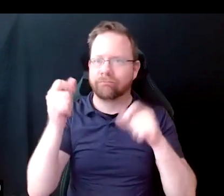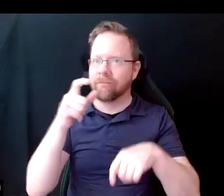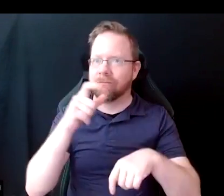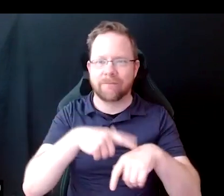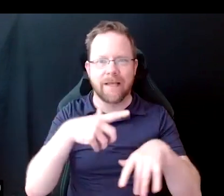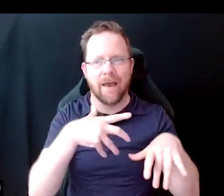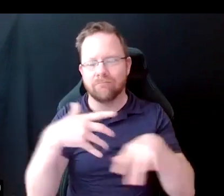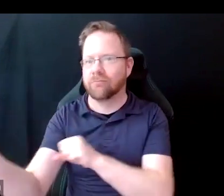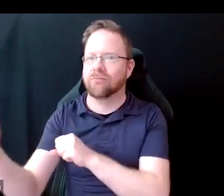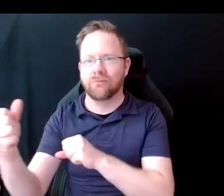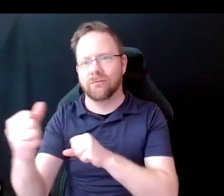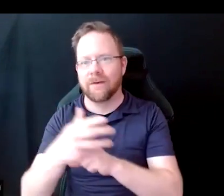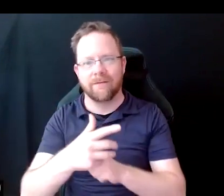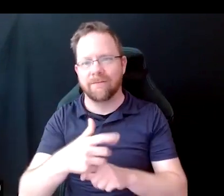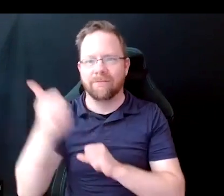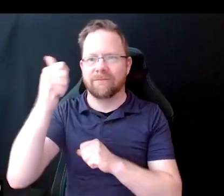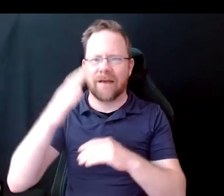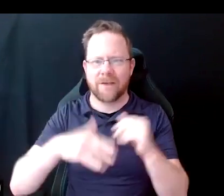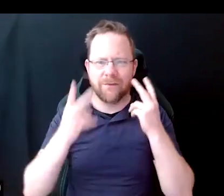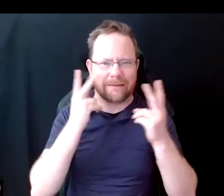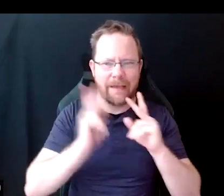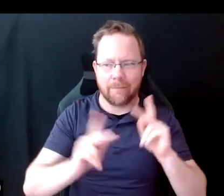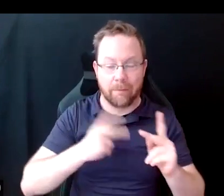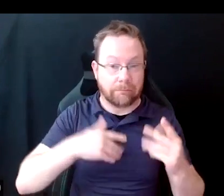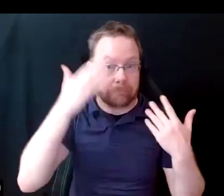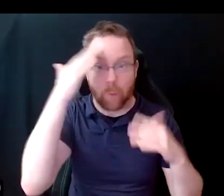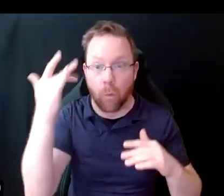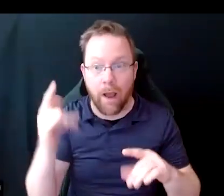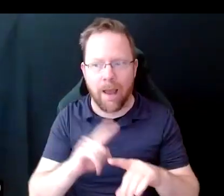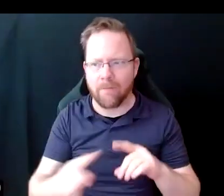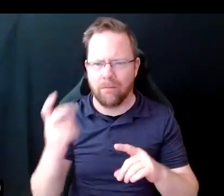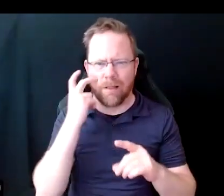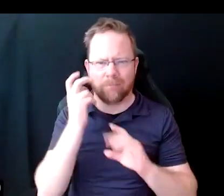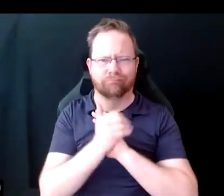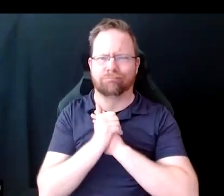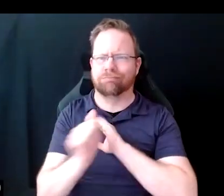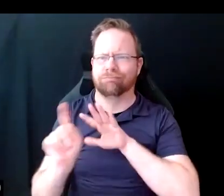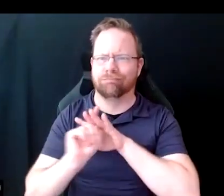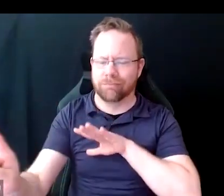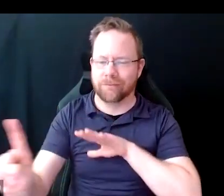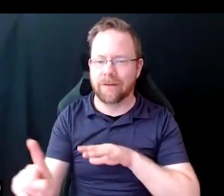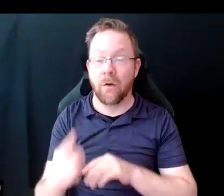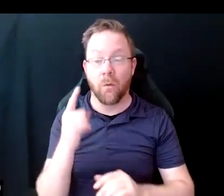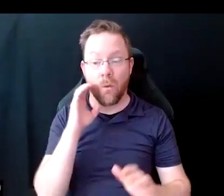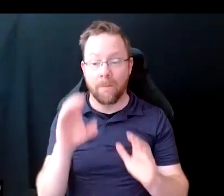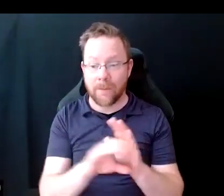faster than sighted people did, interestingly, I don't know why that is. There's one picture that exists, apparently of some guy